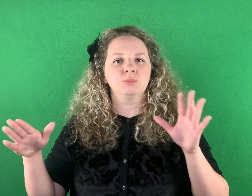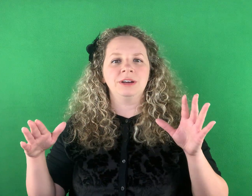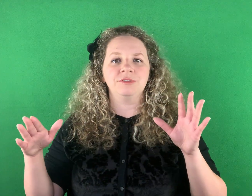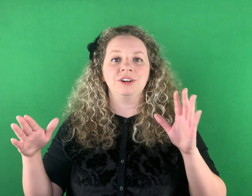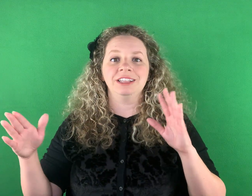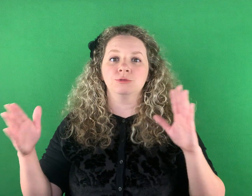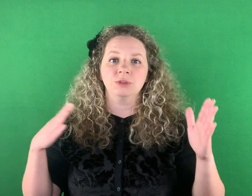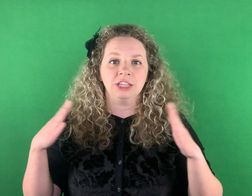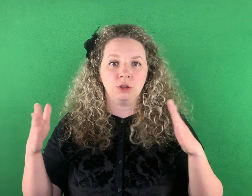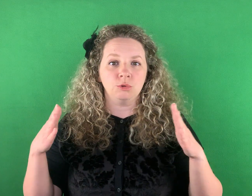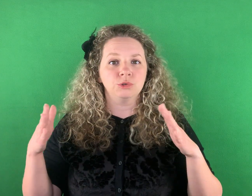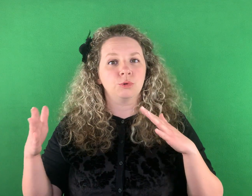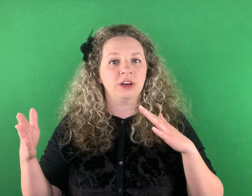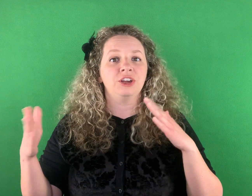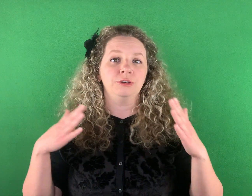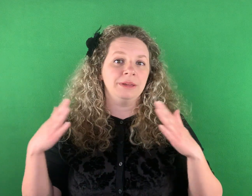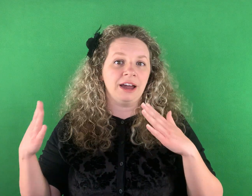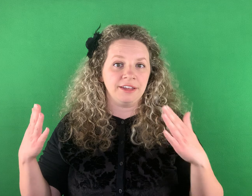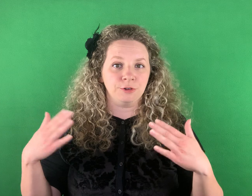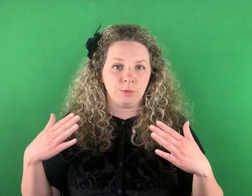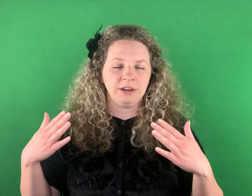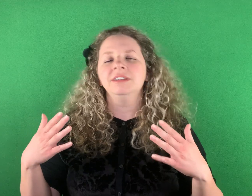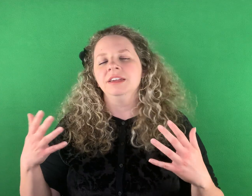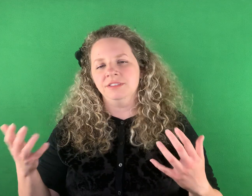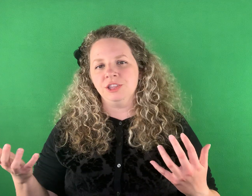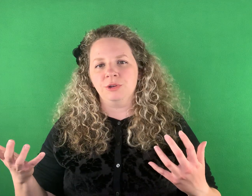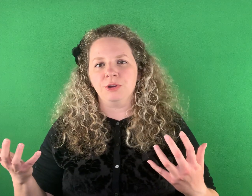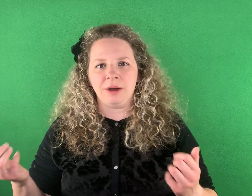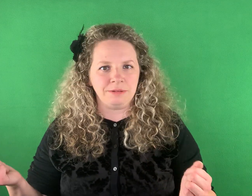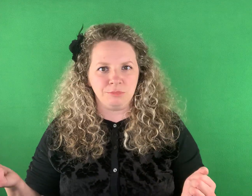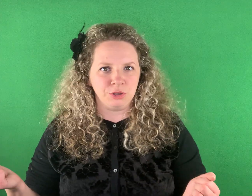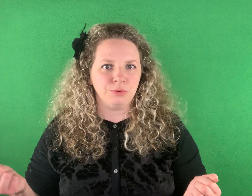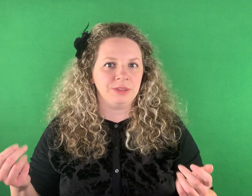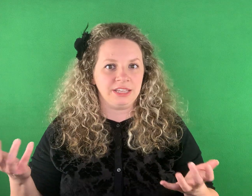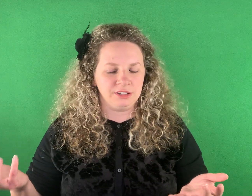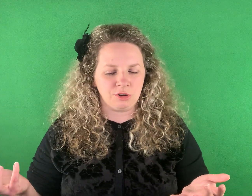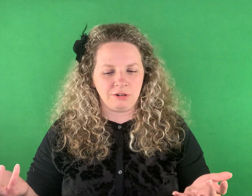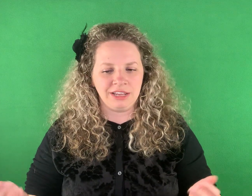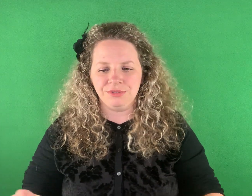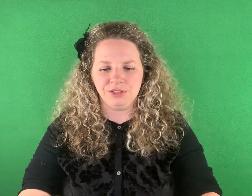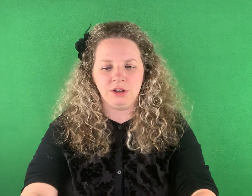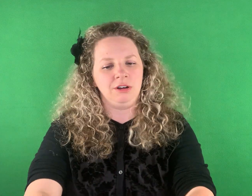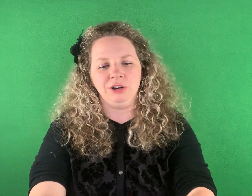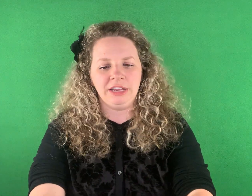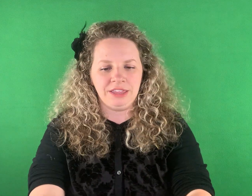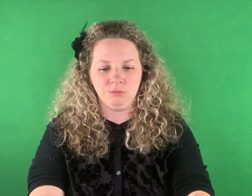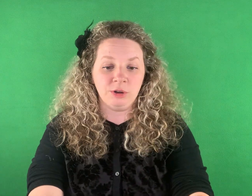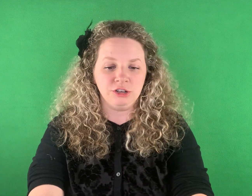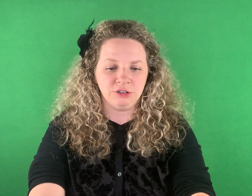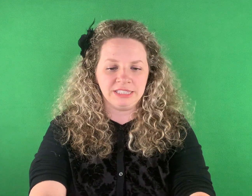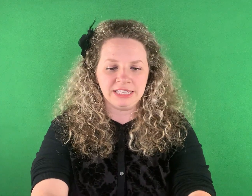whenever it’s really close, or it could be either one, you can go ahead and put the one that is already in the song or in what you’re translating.